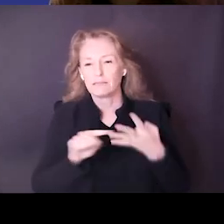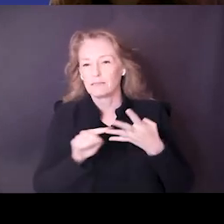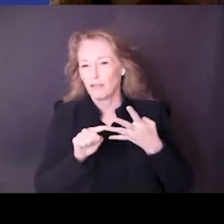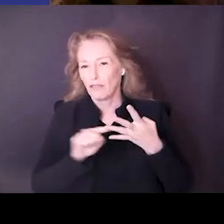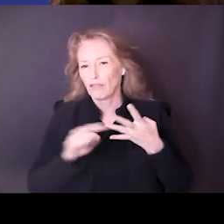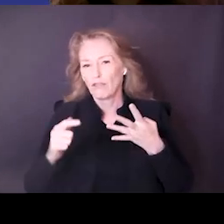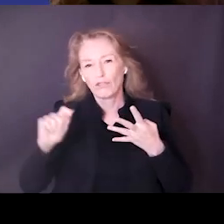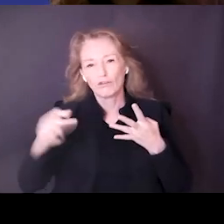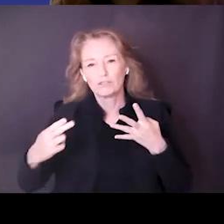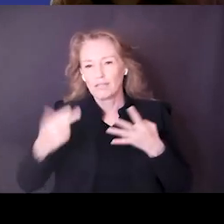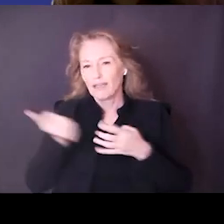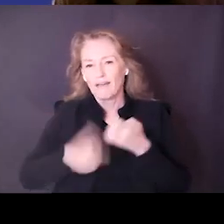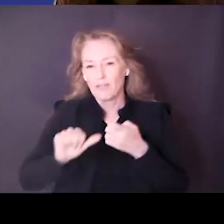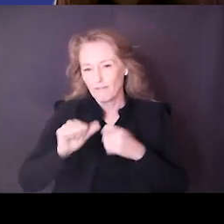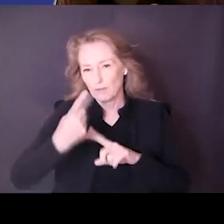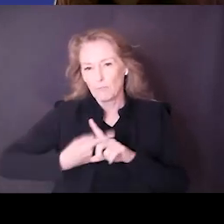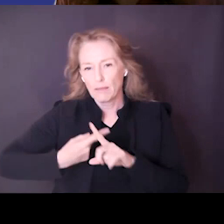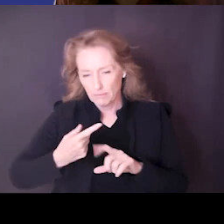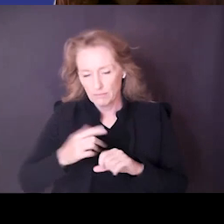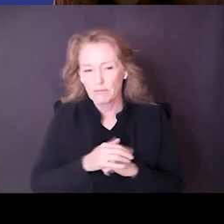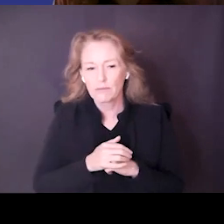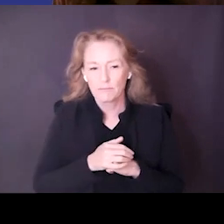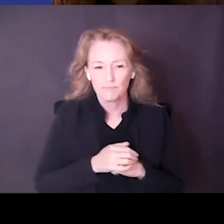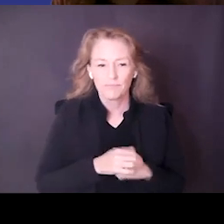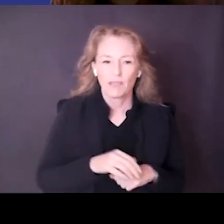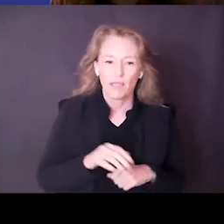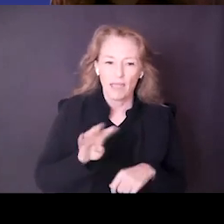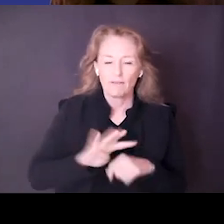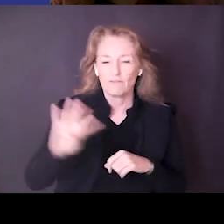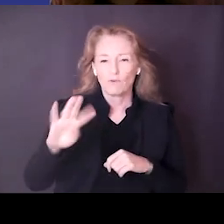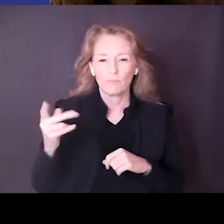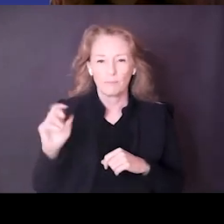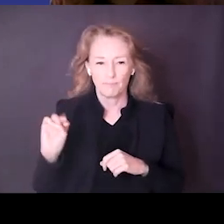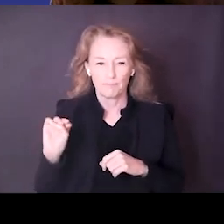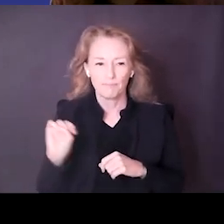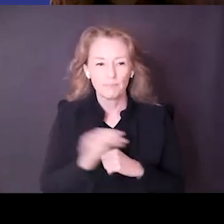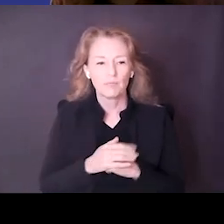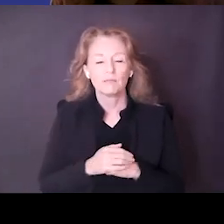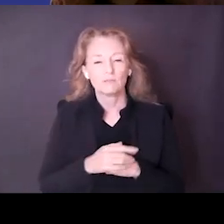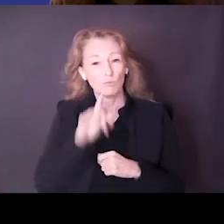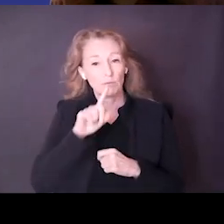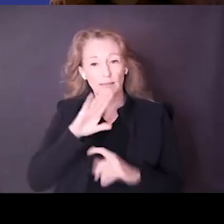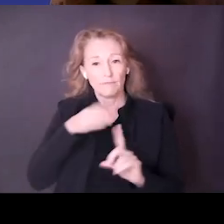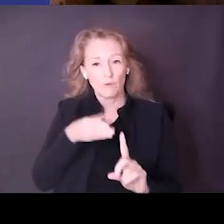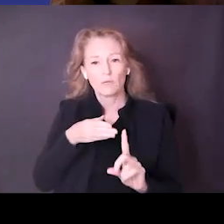EASTERN TIME. IT IS REALLY FOCUSED ON PEER SUPPORT SPECIALIST OR INDIVIDUALS